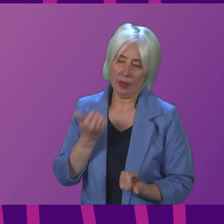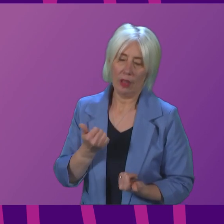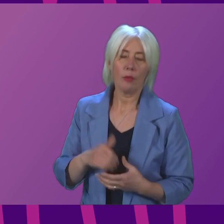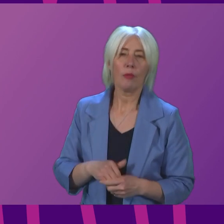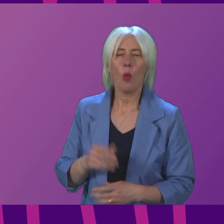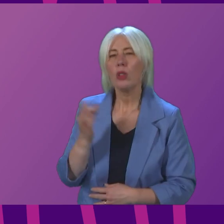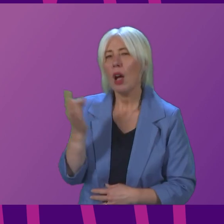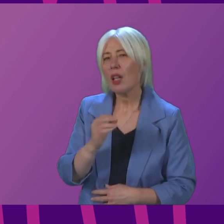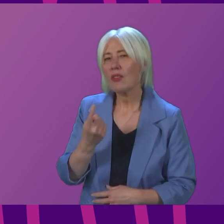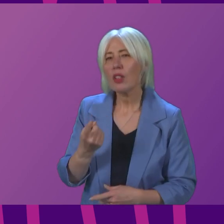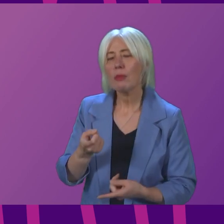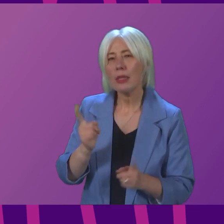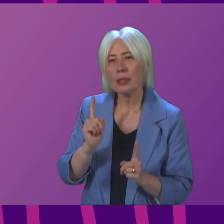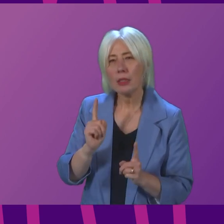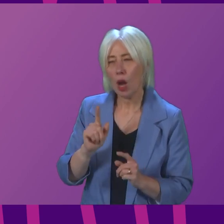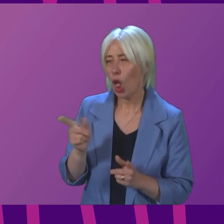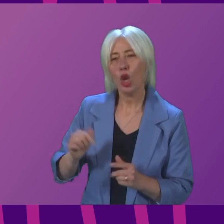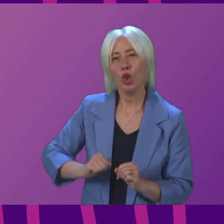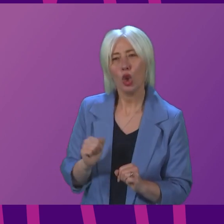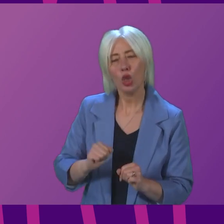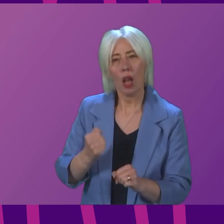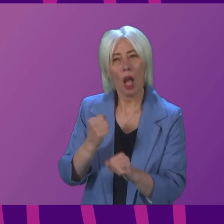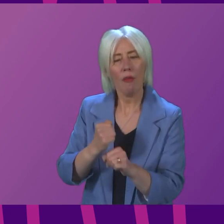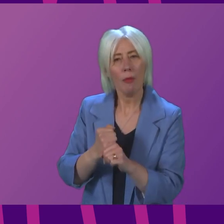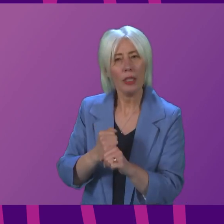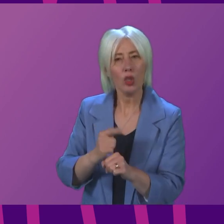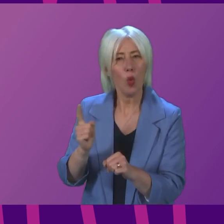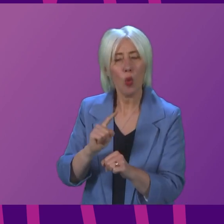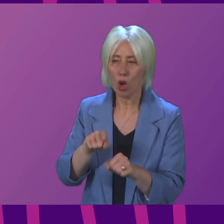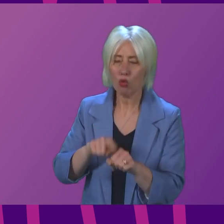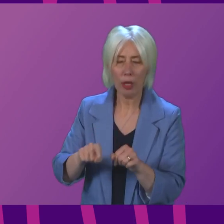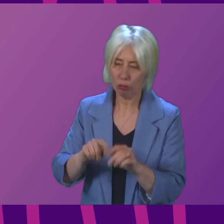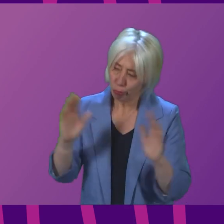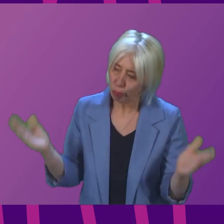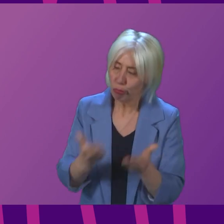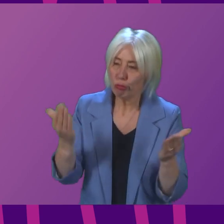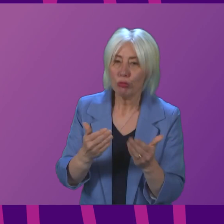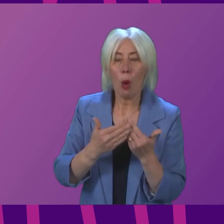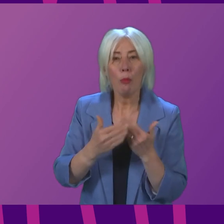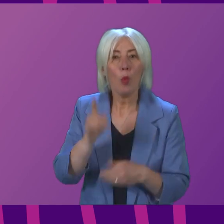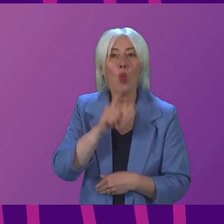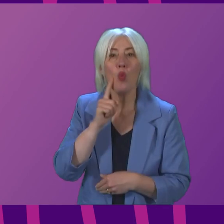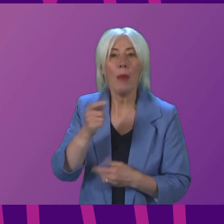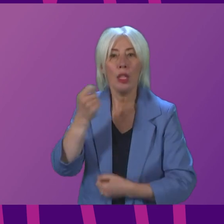To ask the First Minister what steps the Scottish Government can take to encourage more women to stand for elected office.